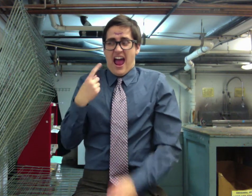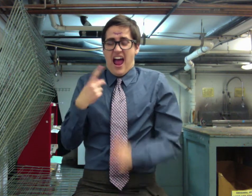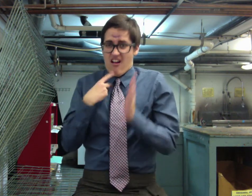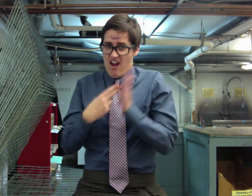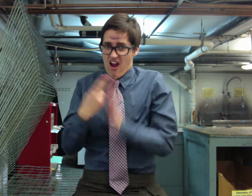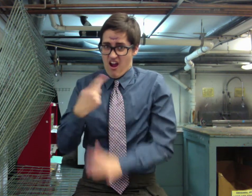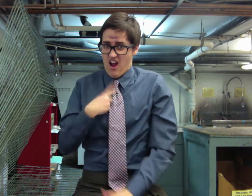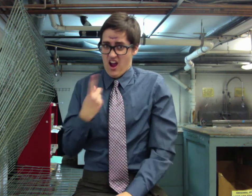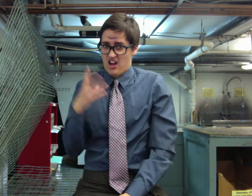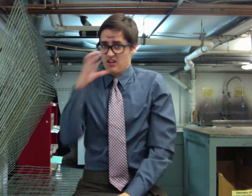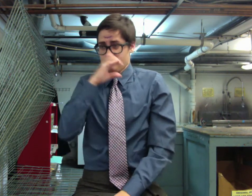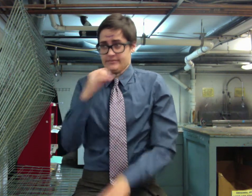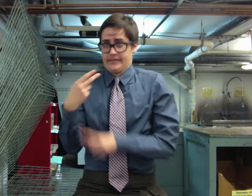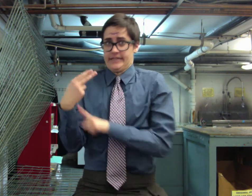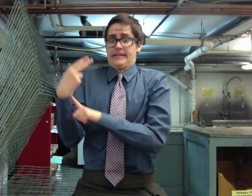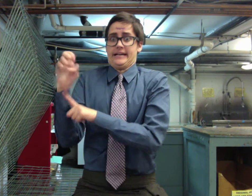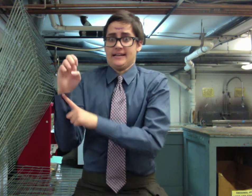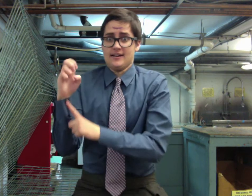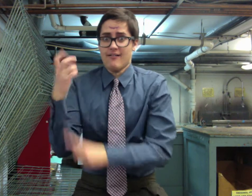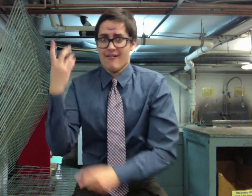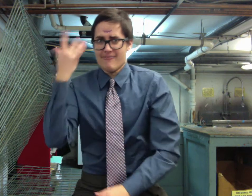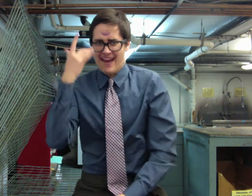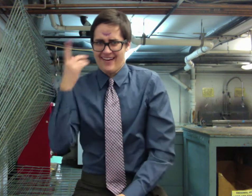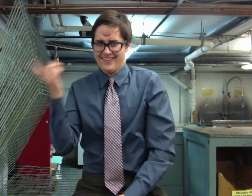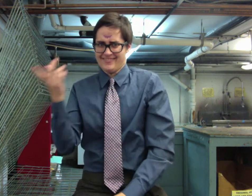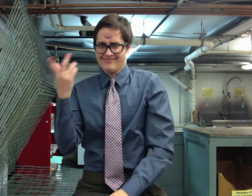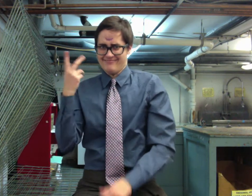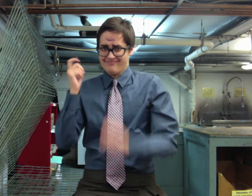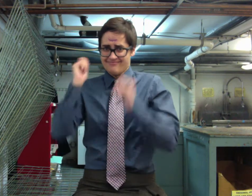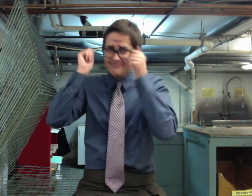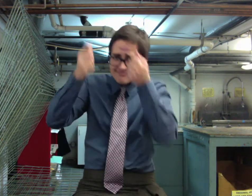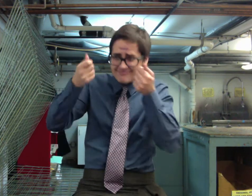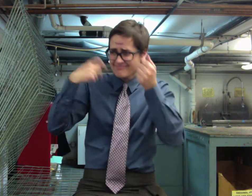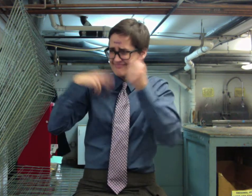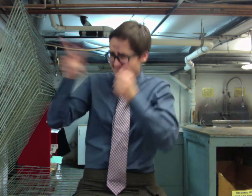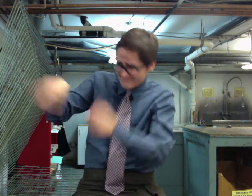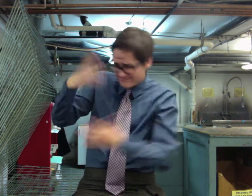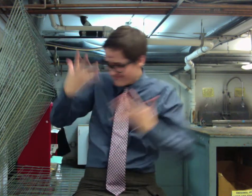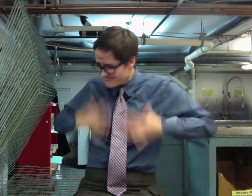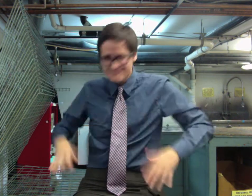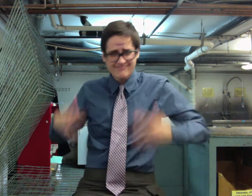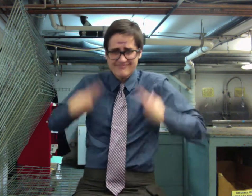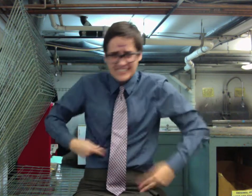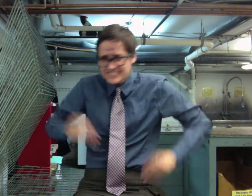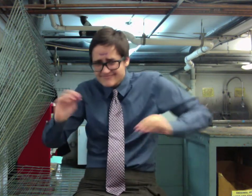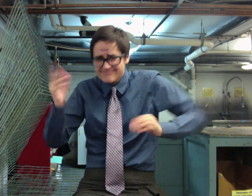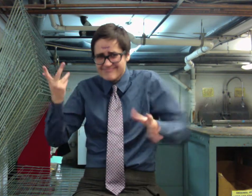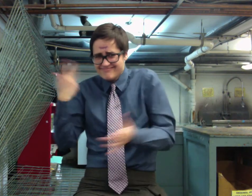honest, I am only guessing that "he" is a "he", because physical attributes are hard